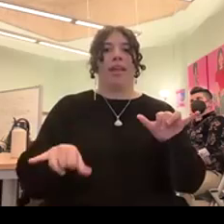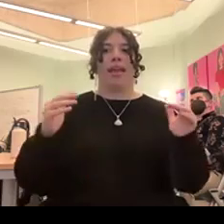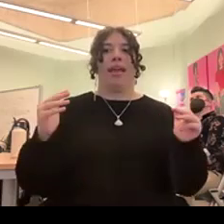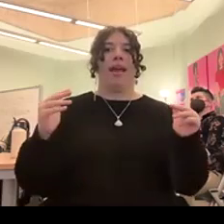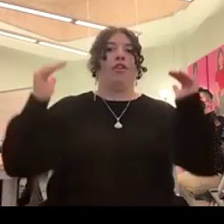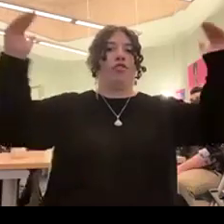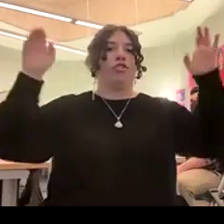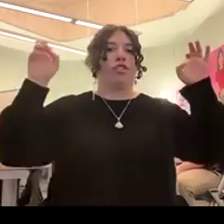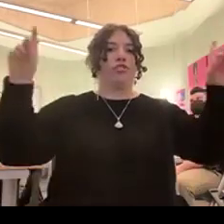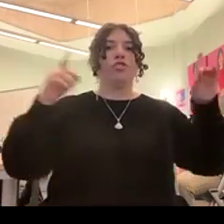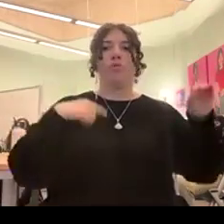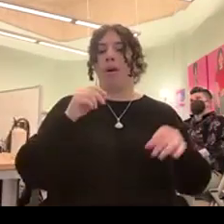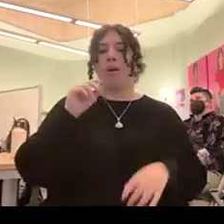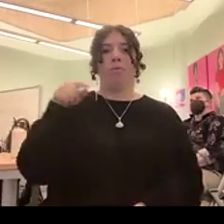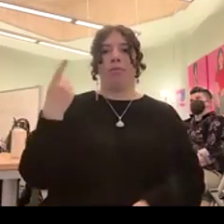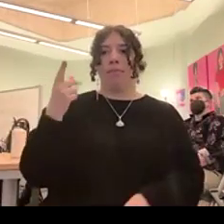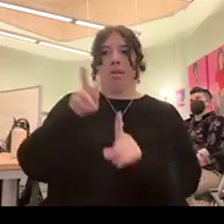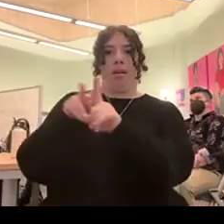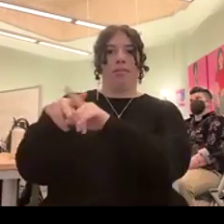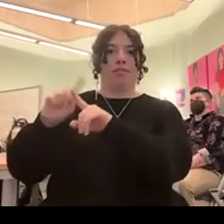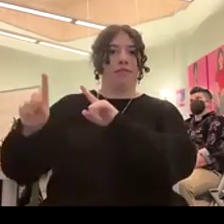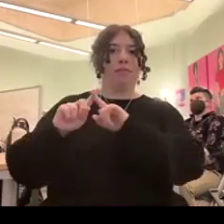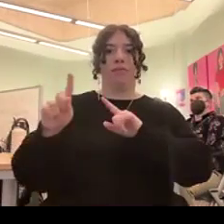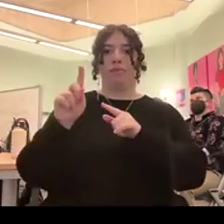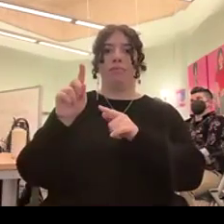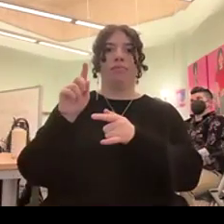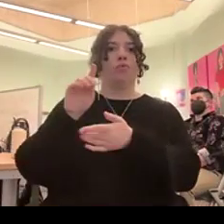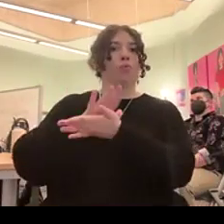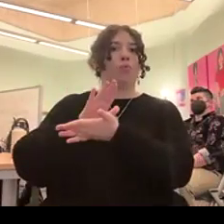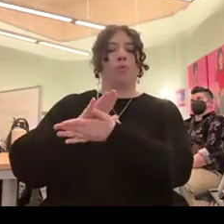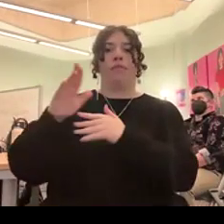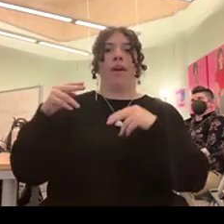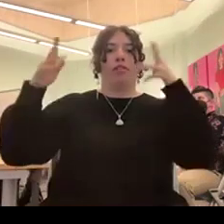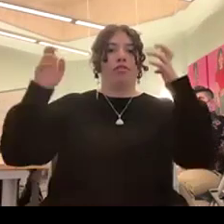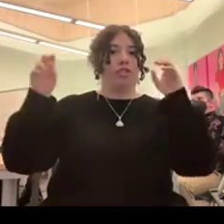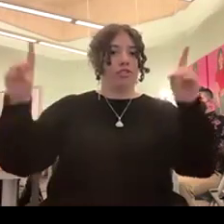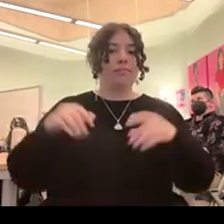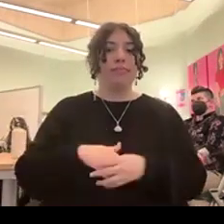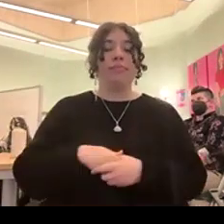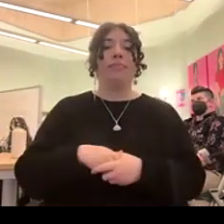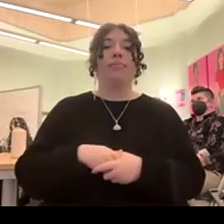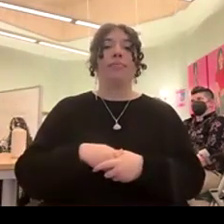context, I wanted to stay in higher education so I only applied to institutions of higher education.